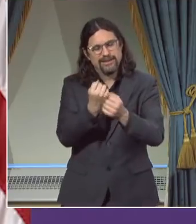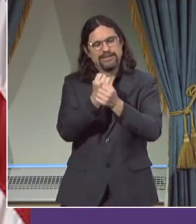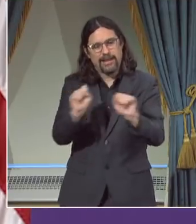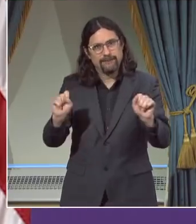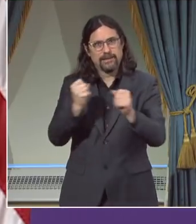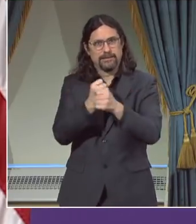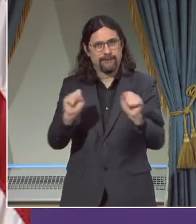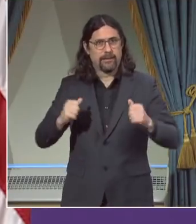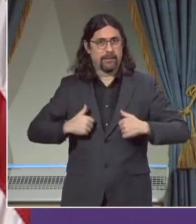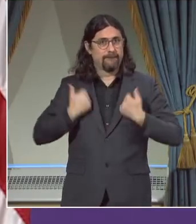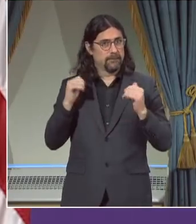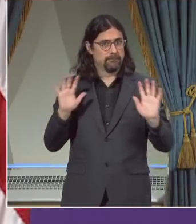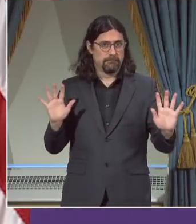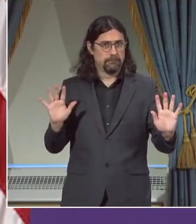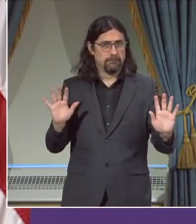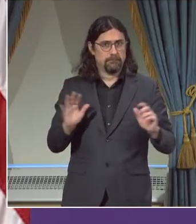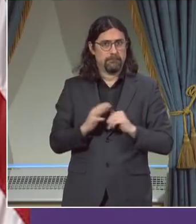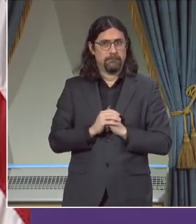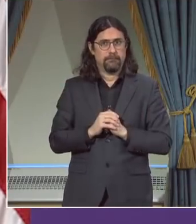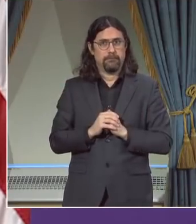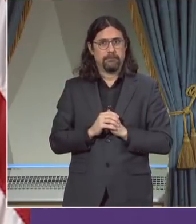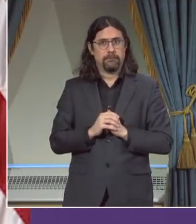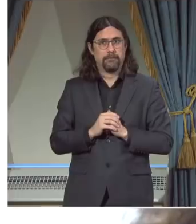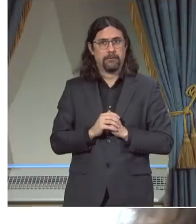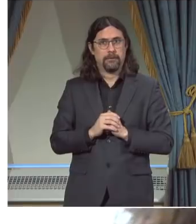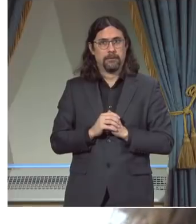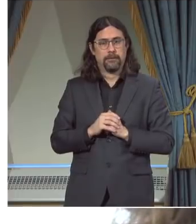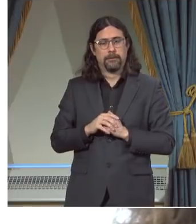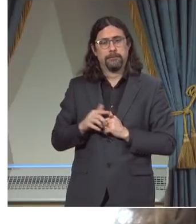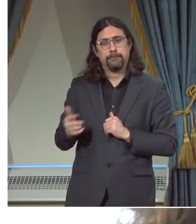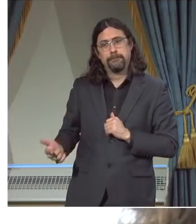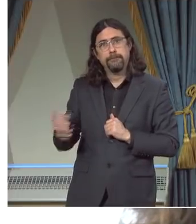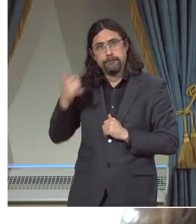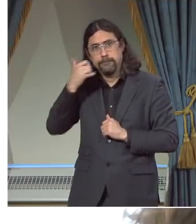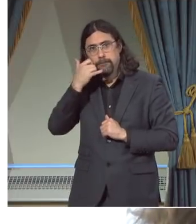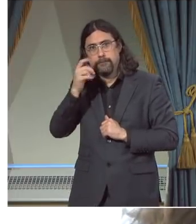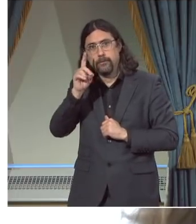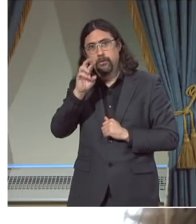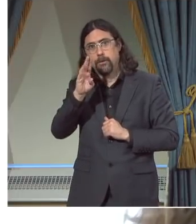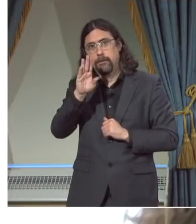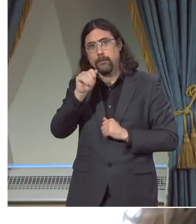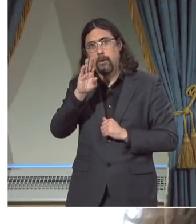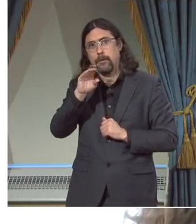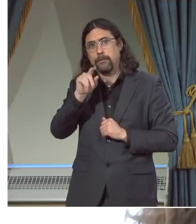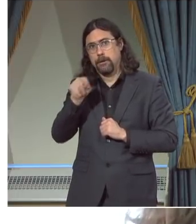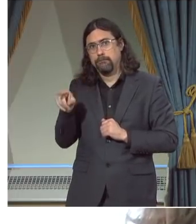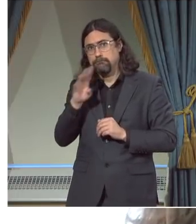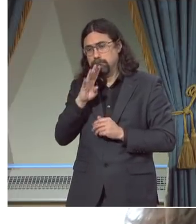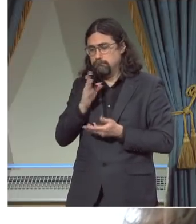DR. BARDOT, DO YOU WANT TO SPEAK ABOUT HOW PRECAUTIONS ARE BEGIN TAKEN? YES,